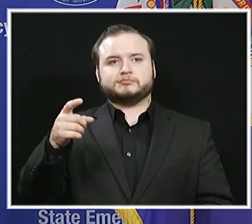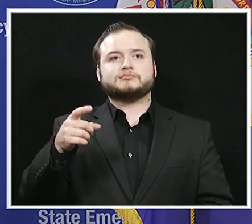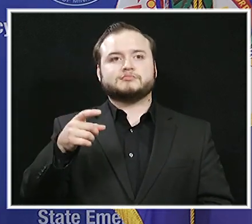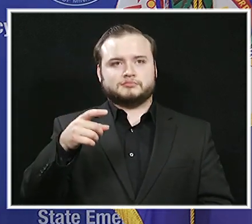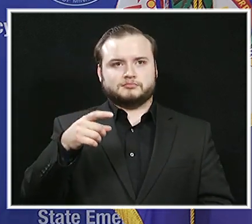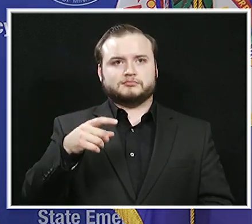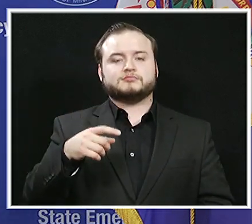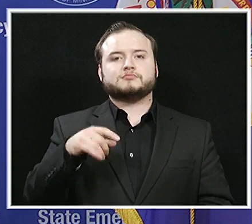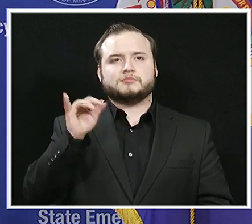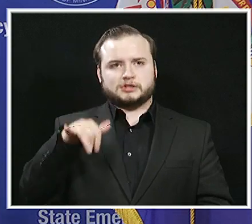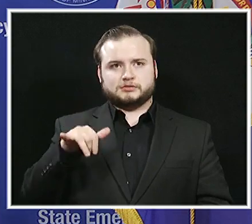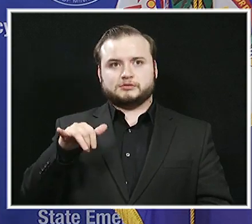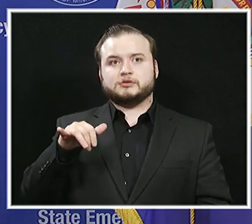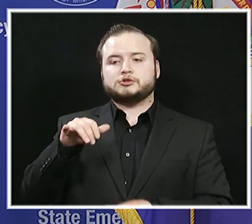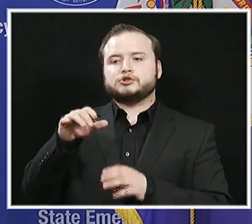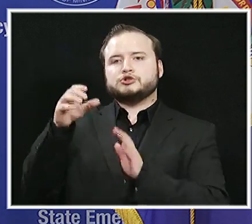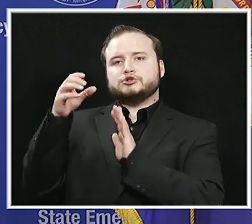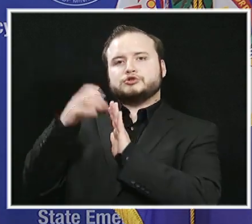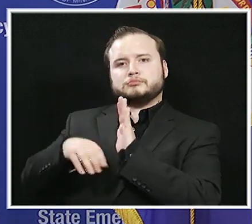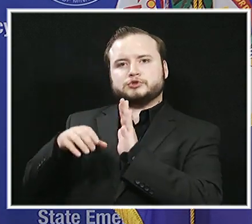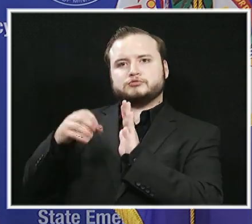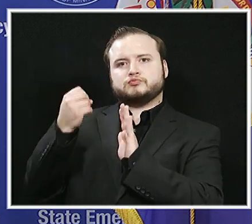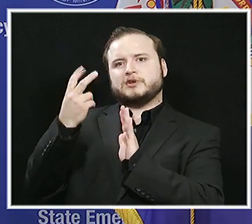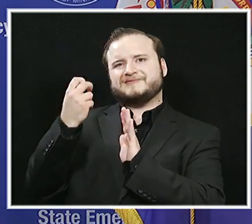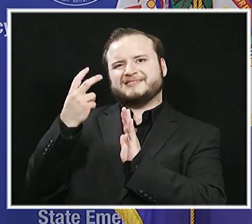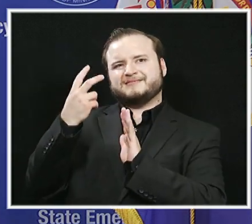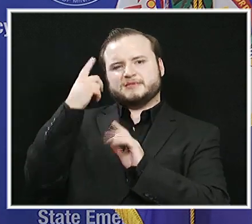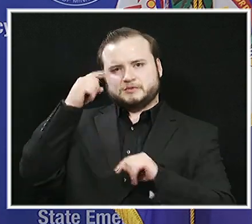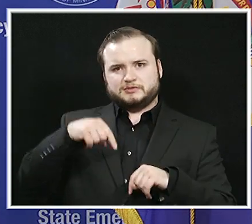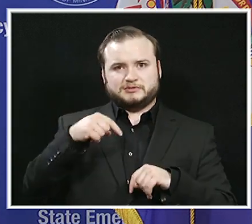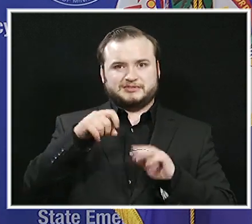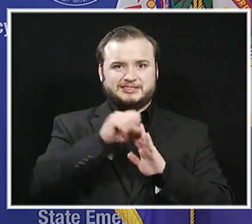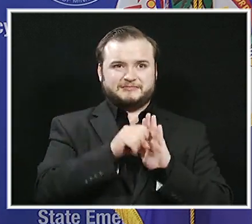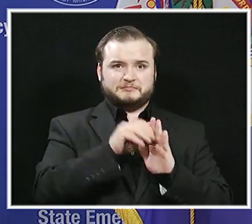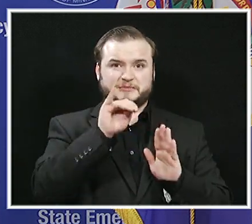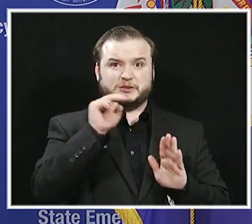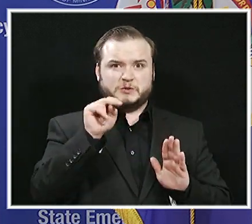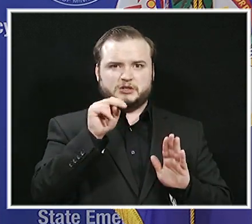And my power under or executive order under the powers granted by Chapter 12 of